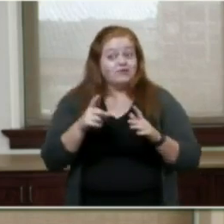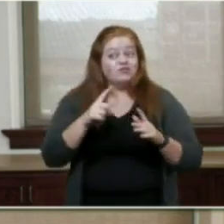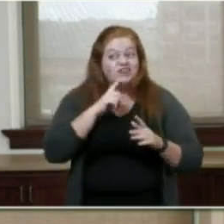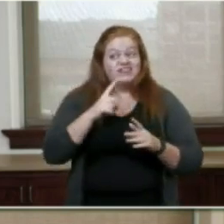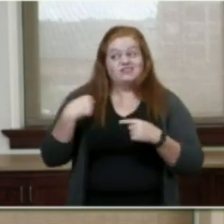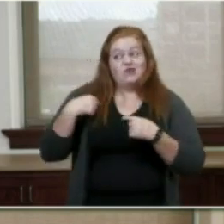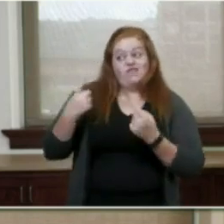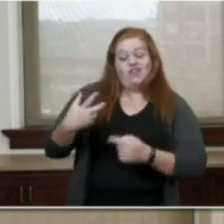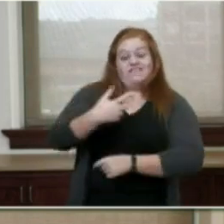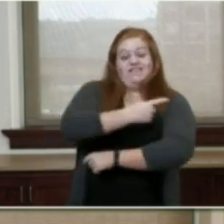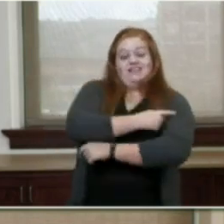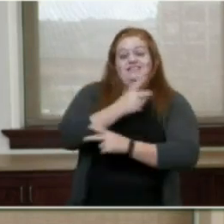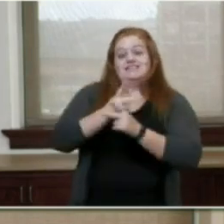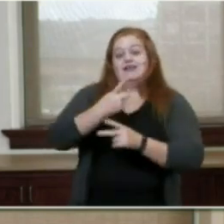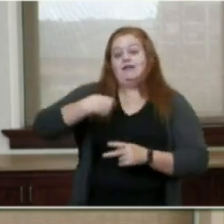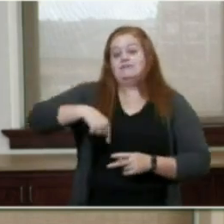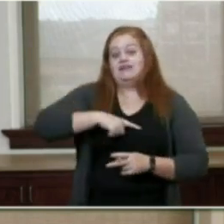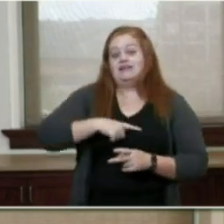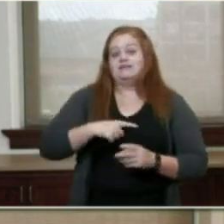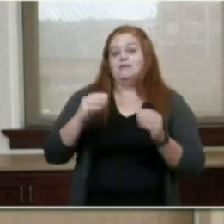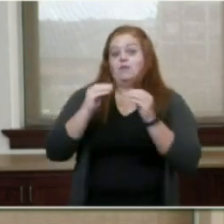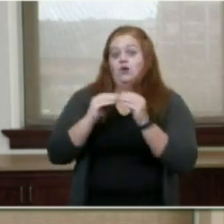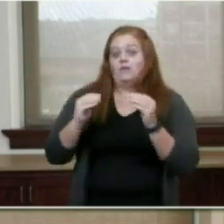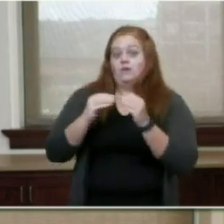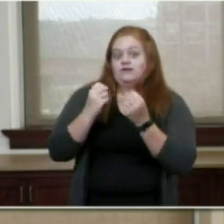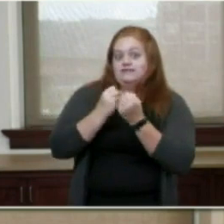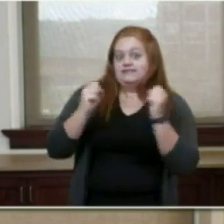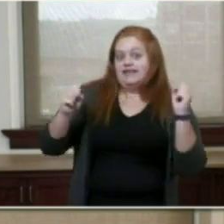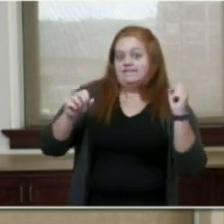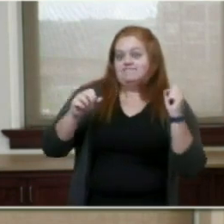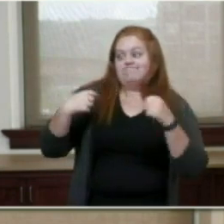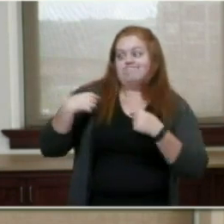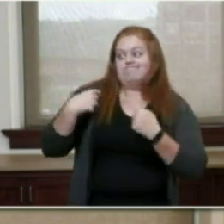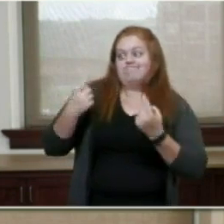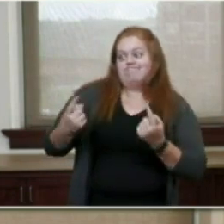that has really kept us much, much safer over the last couple of months,